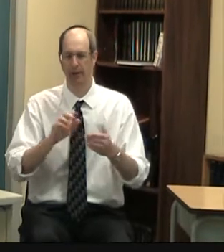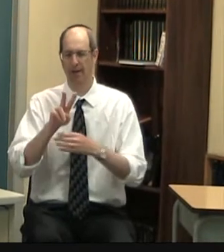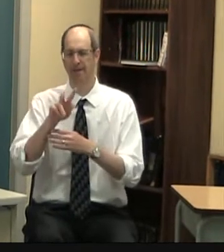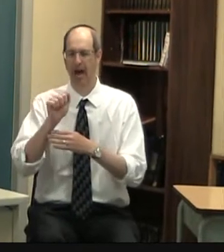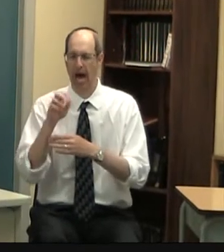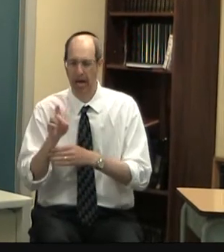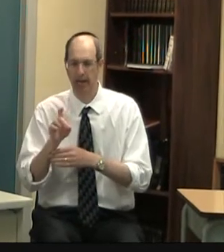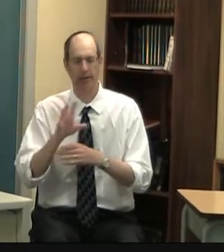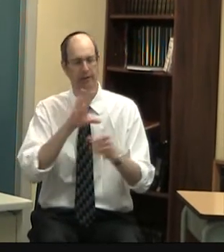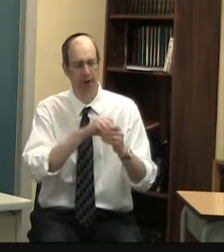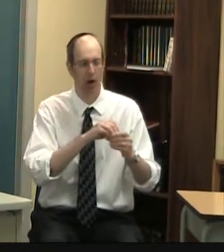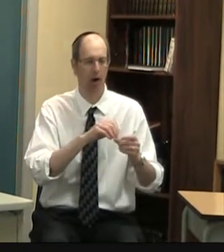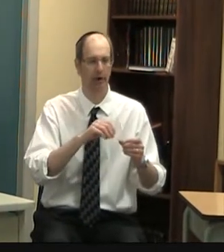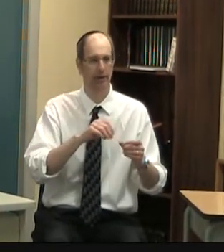schools and i gotta tell you i